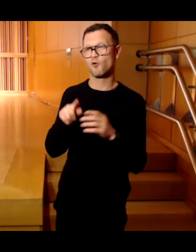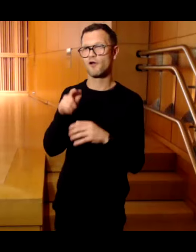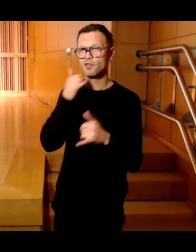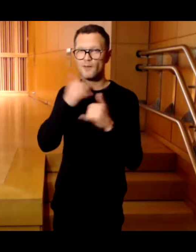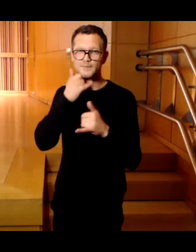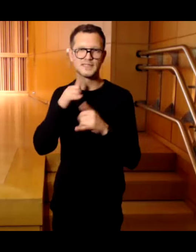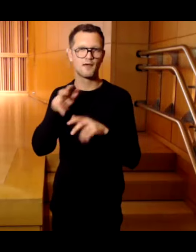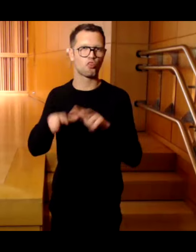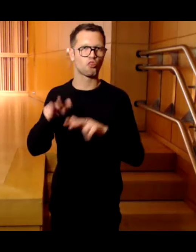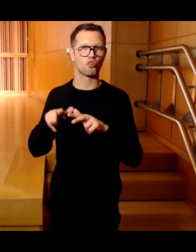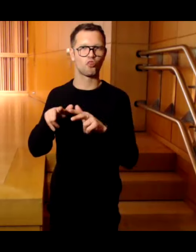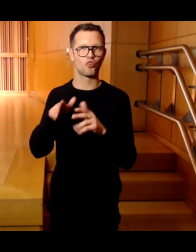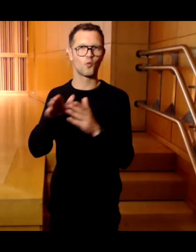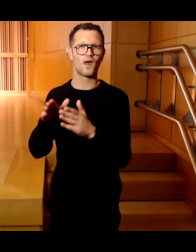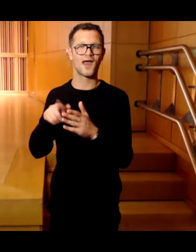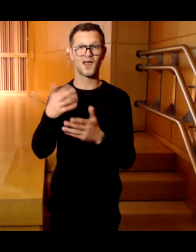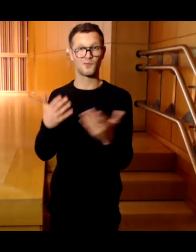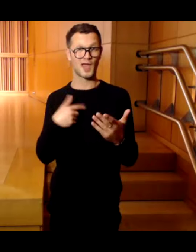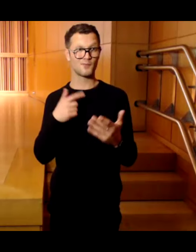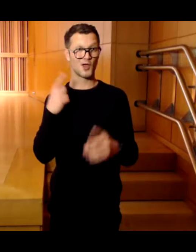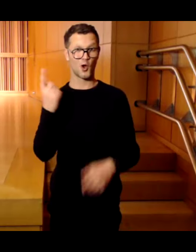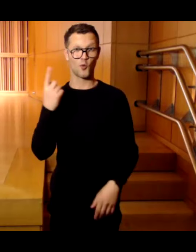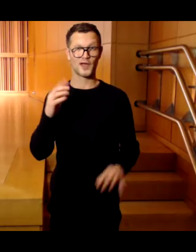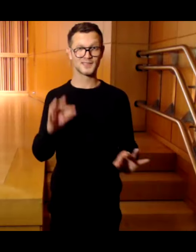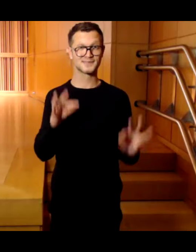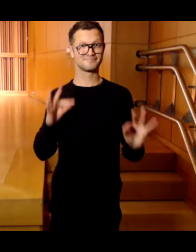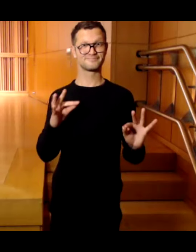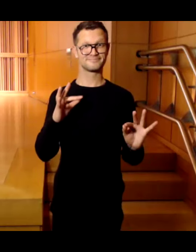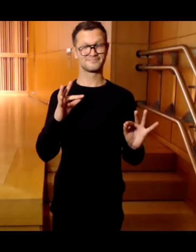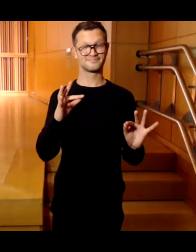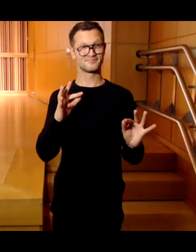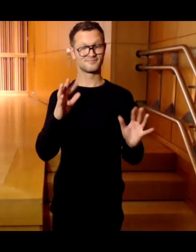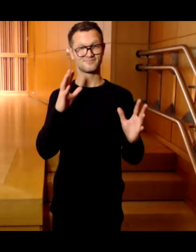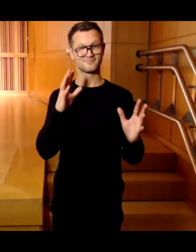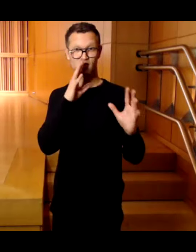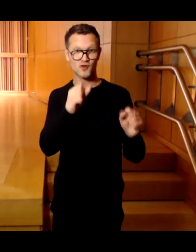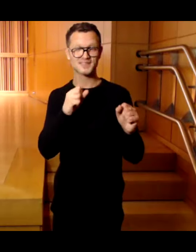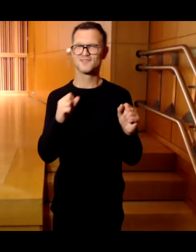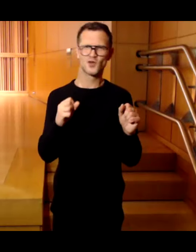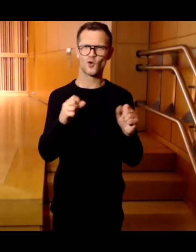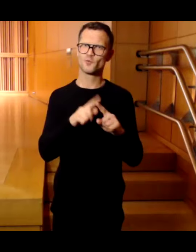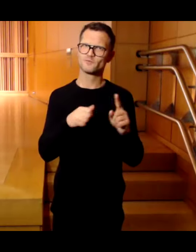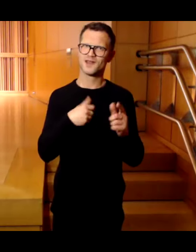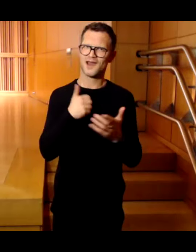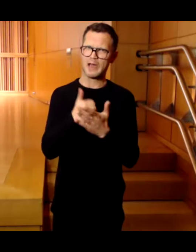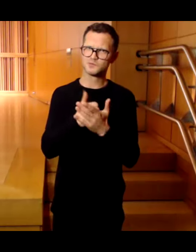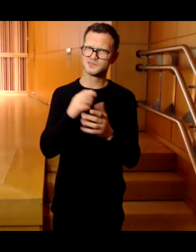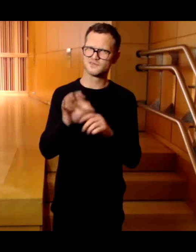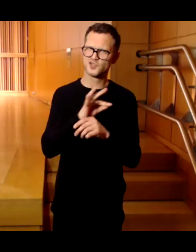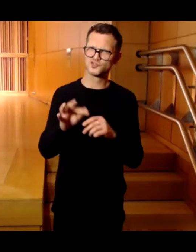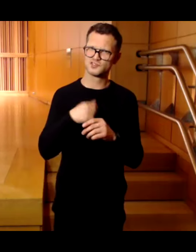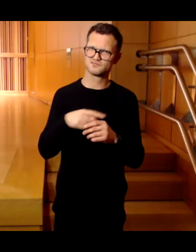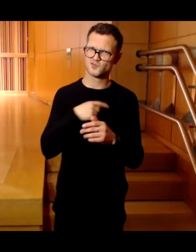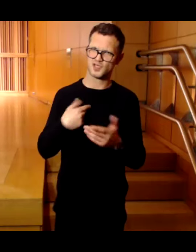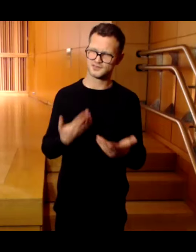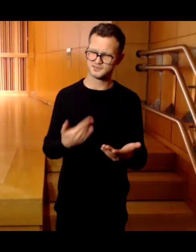may not always be attractive. But they are very often practicable.